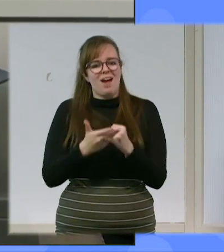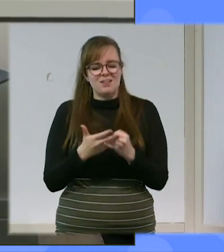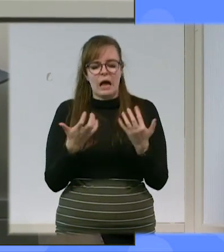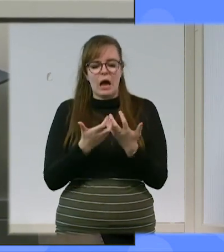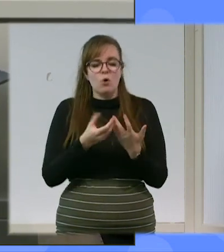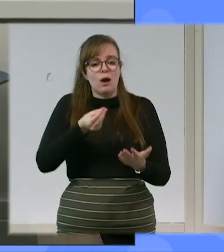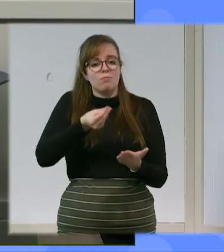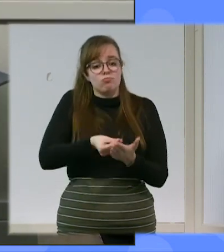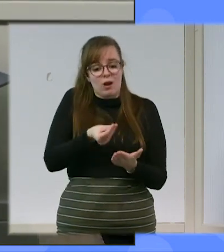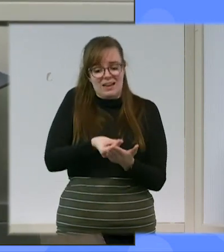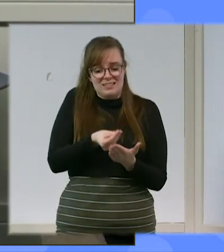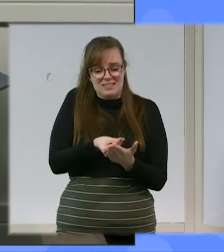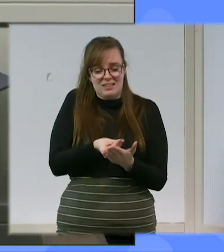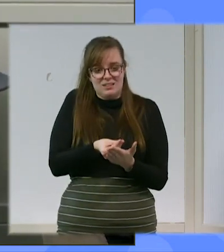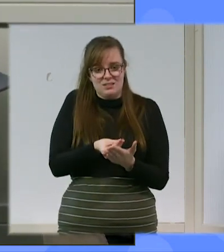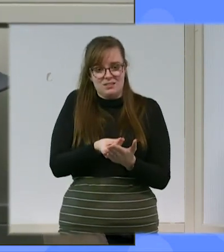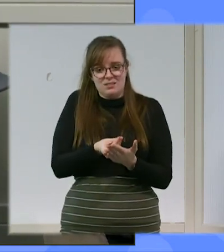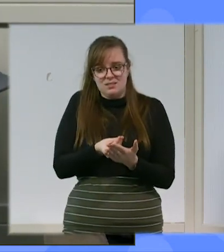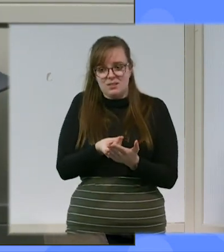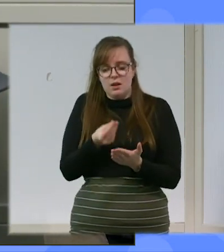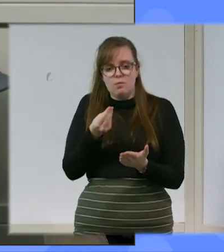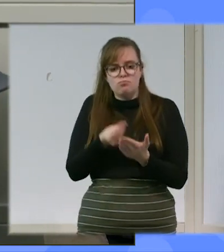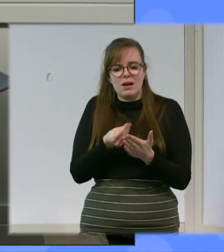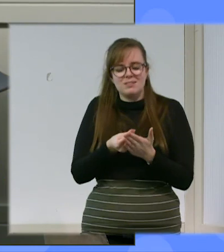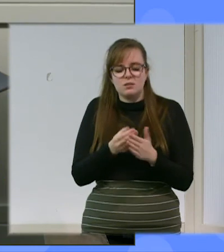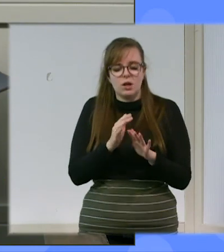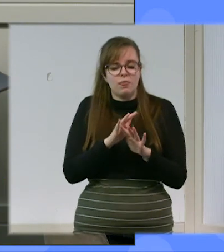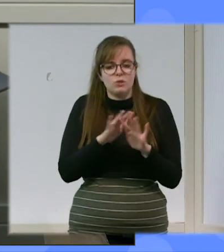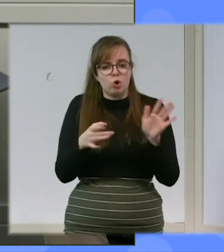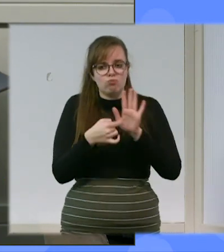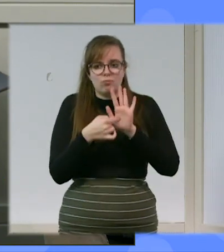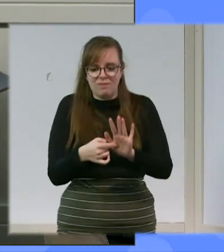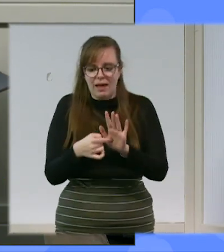of that what we face as consumers don't reflect the full environmental hum or